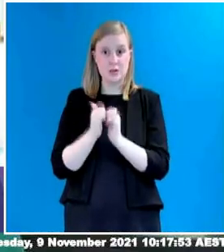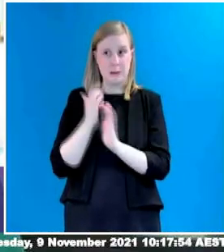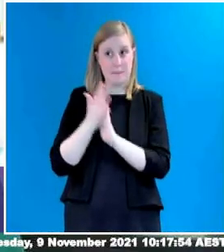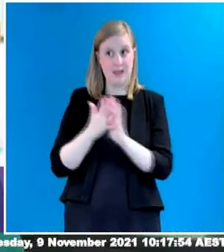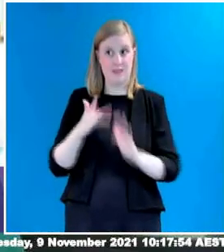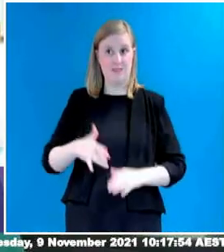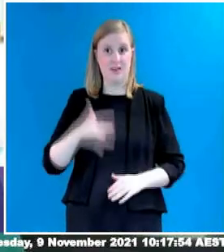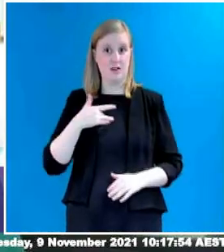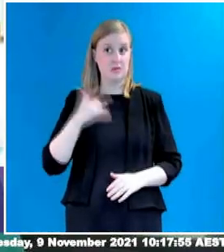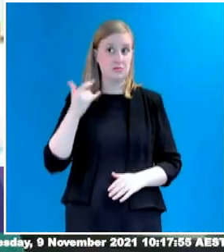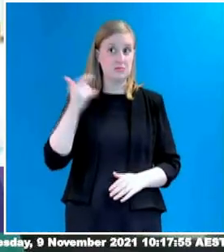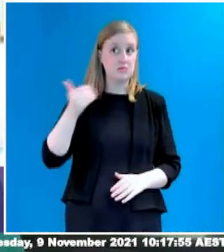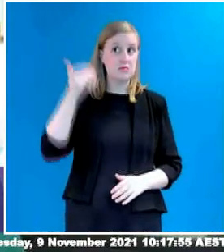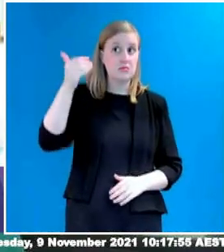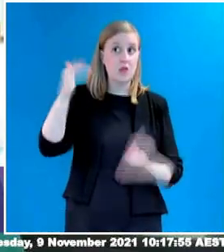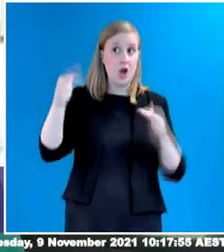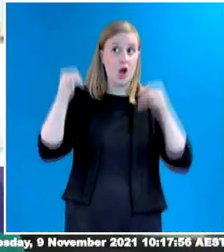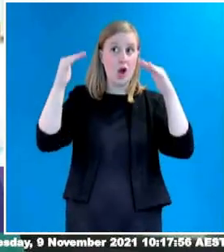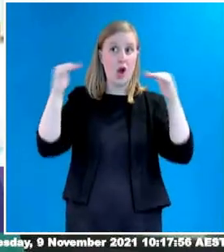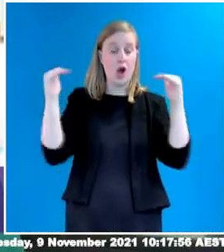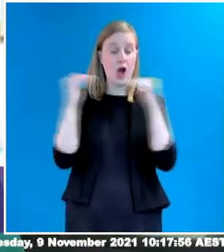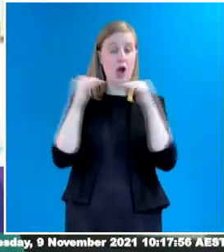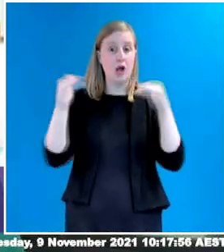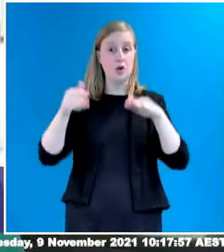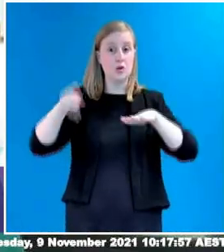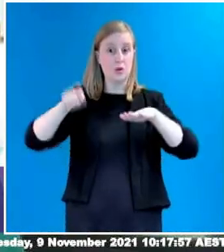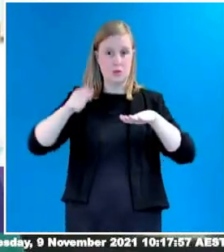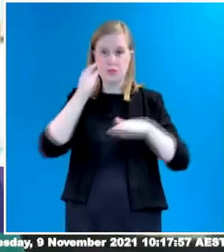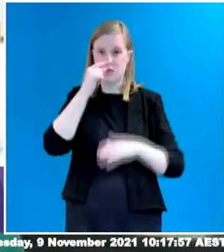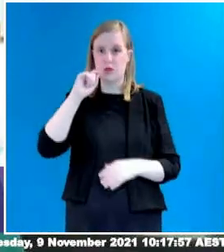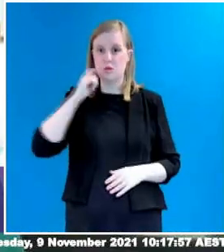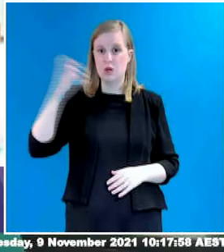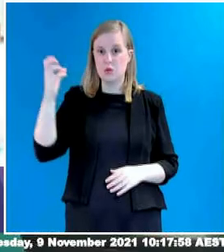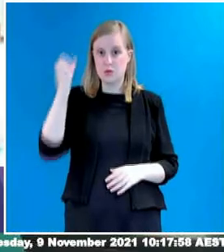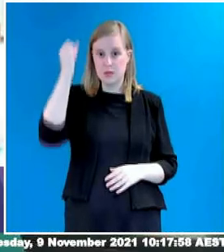Also, confiscation of criminal assets where there has been a family home and